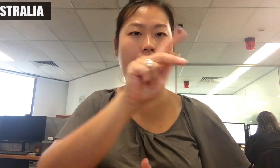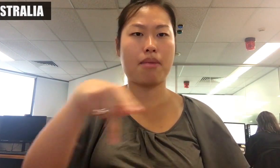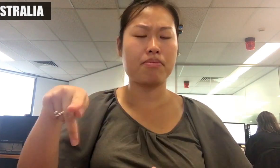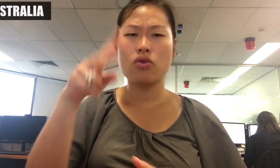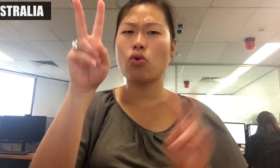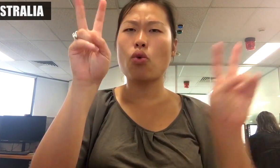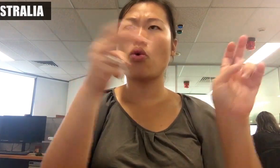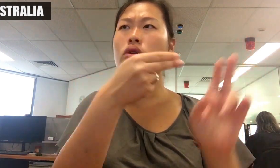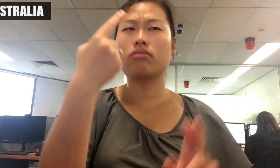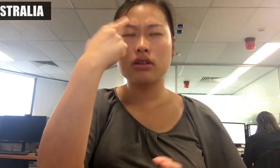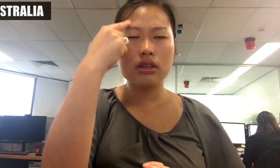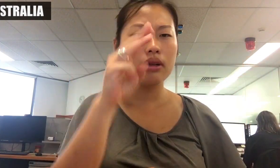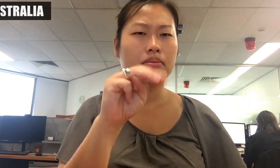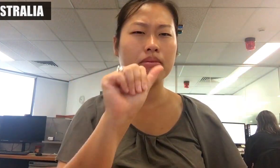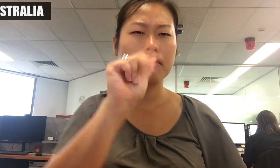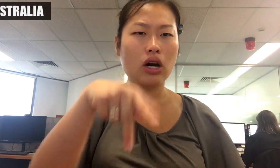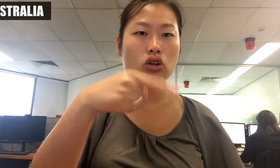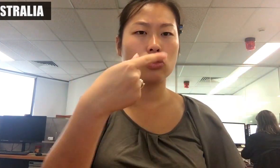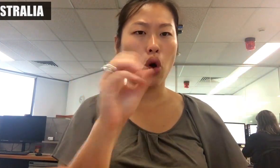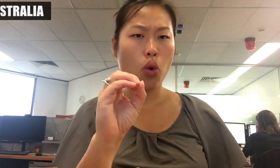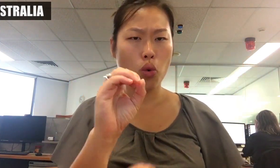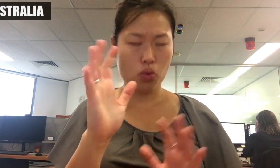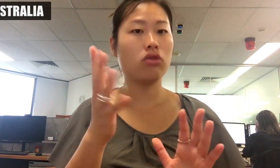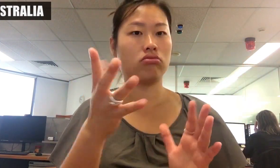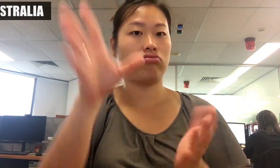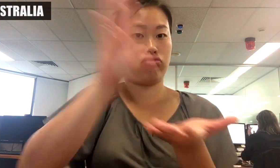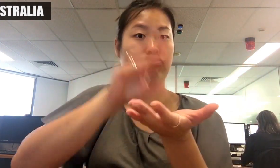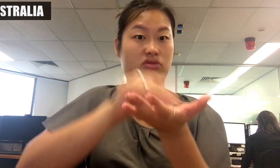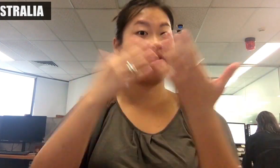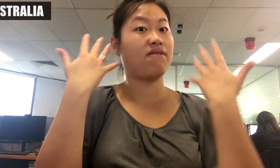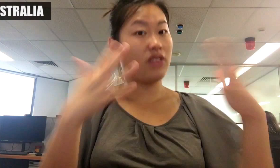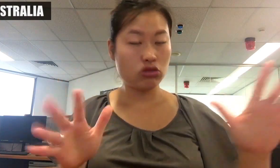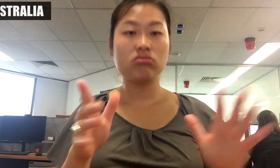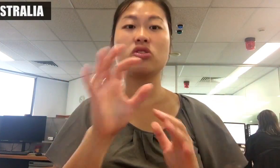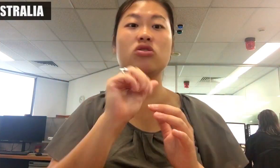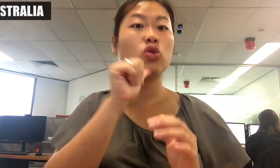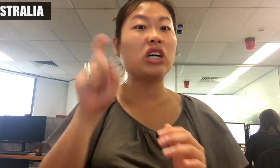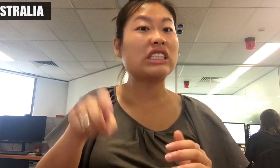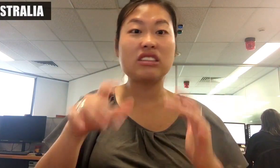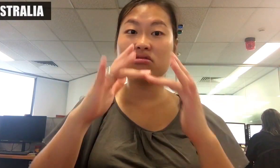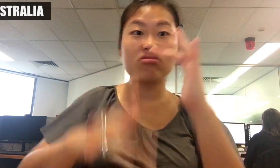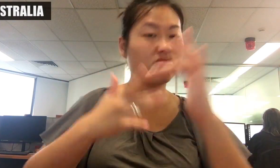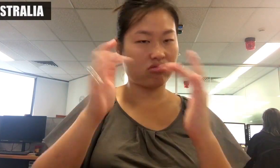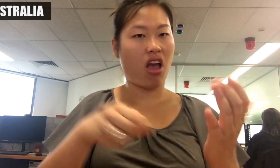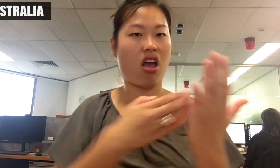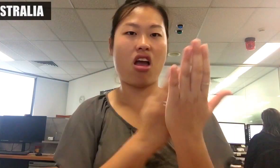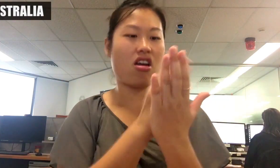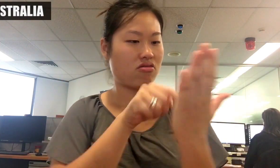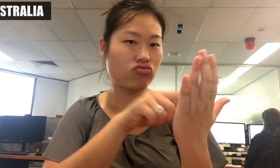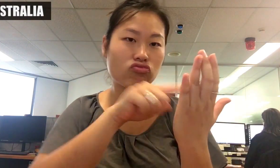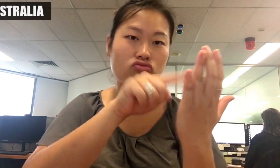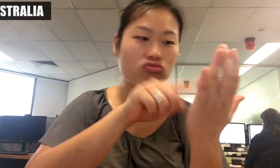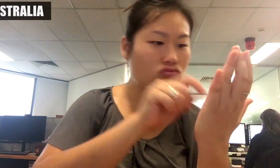You can just download an app, I believe it is called Map Go. Using Map Go is better, don't need to use the internet. You can just use the app.